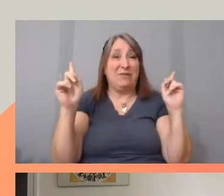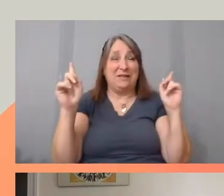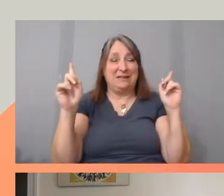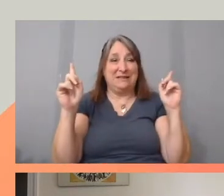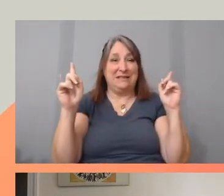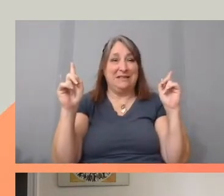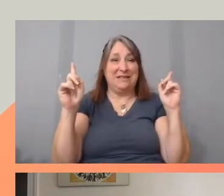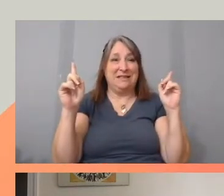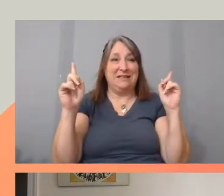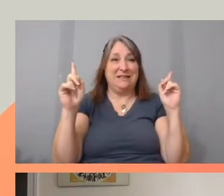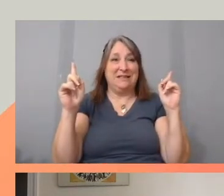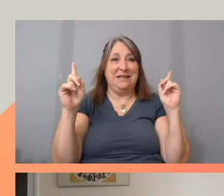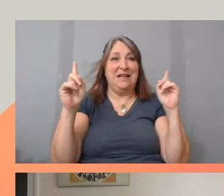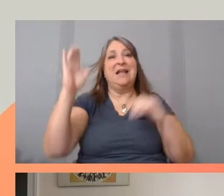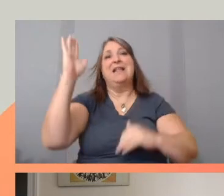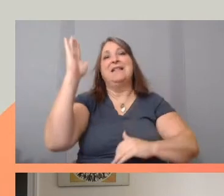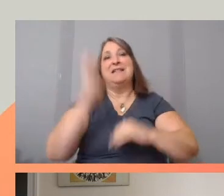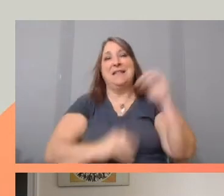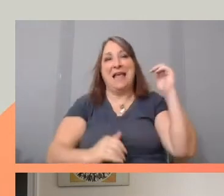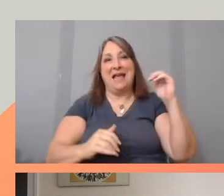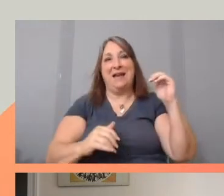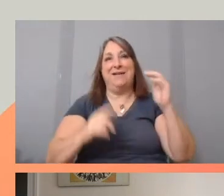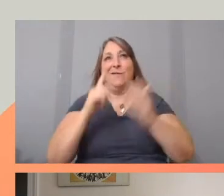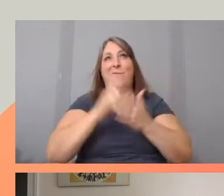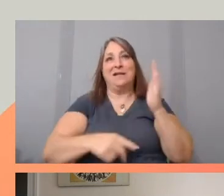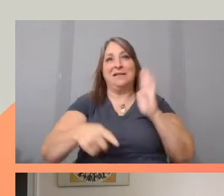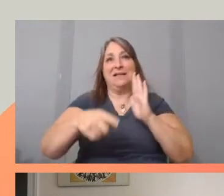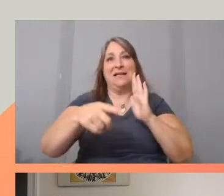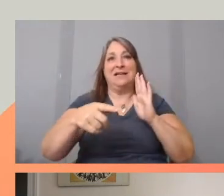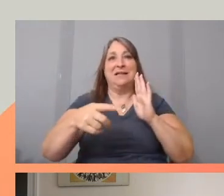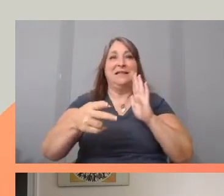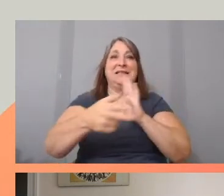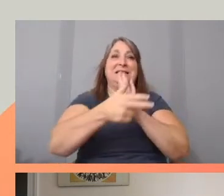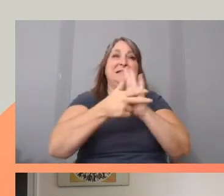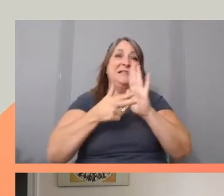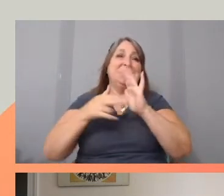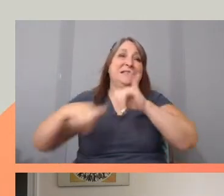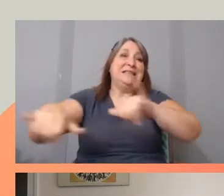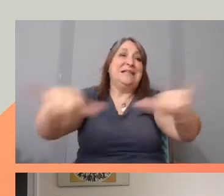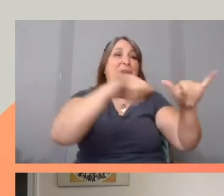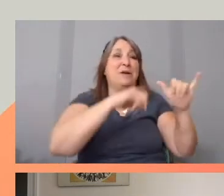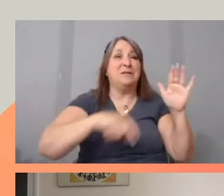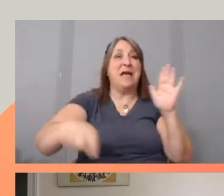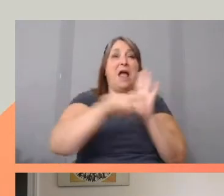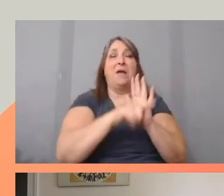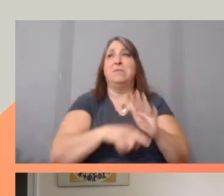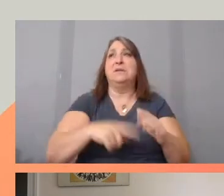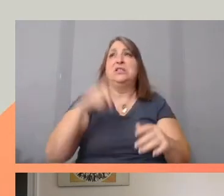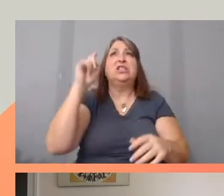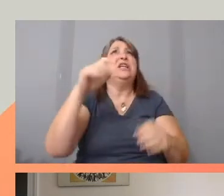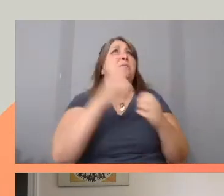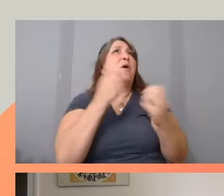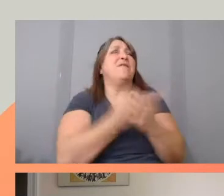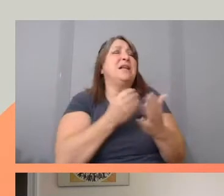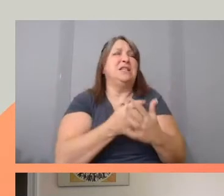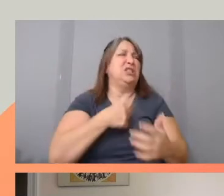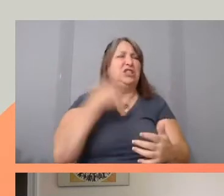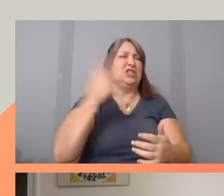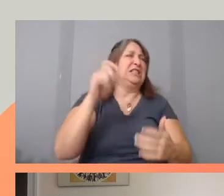From the I think a stereotype of independent filmmakers saying, "We should just get more funding. We should just get more funding."